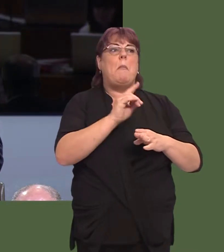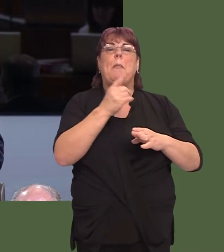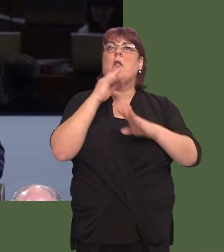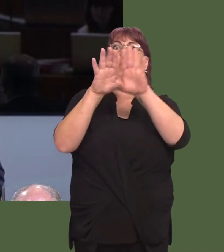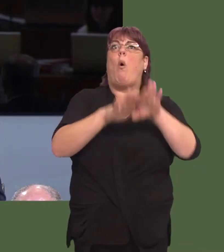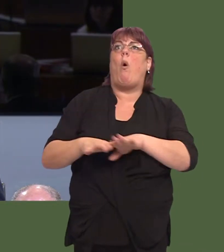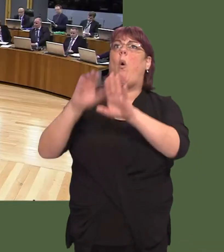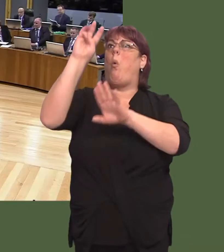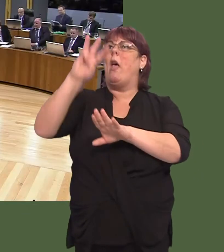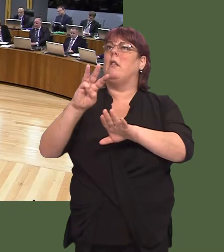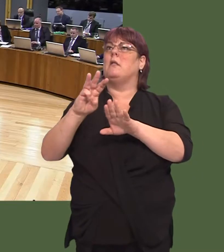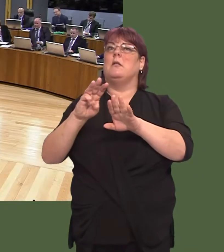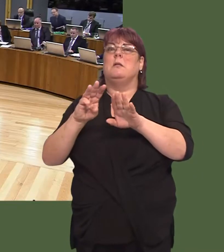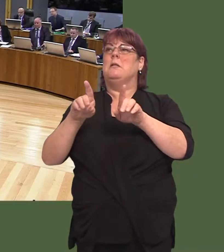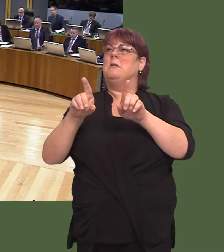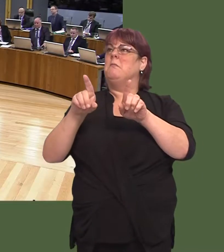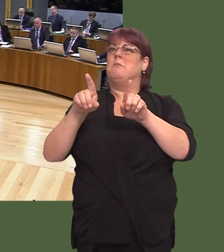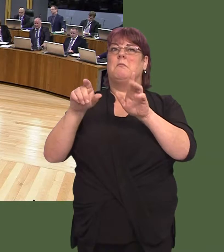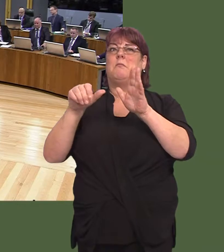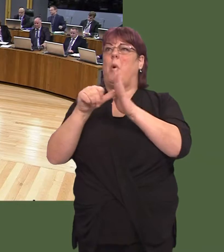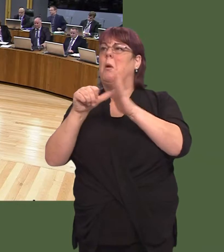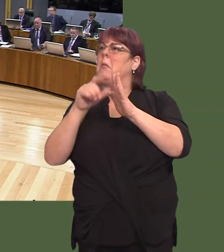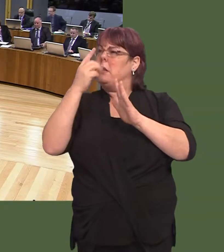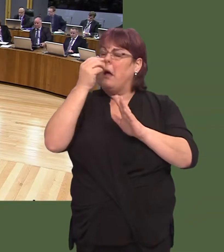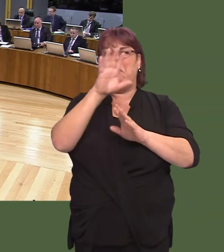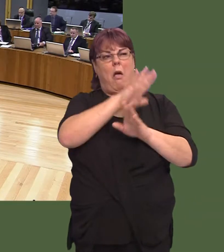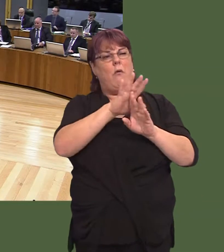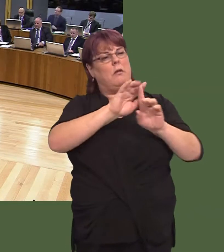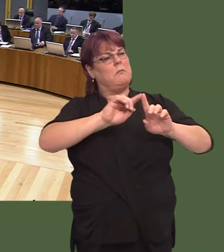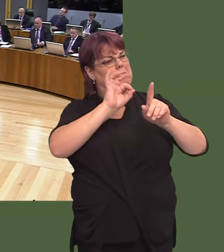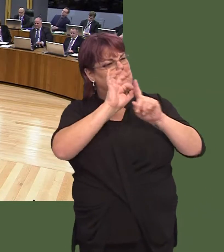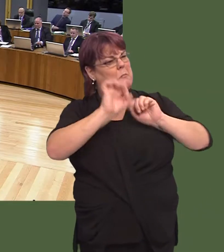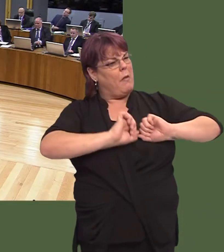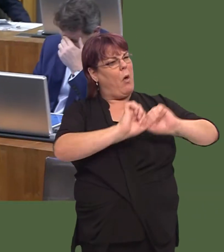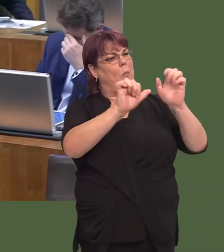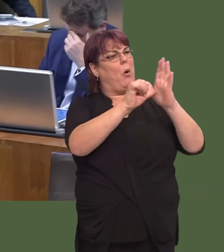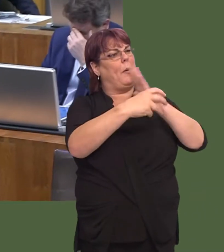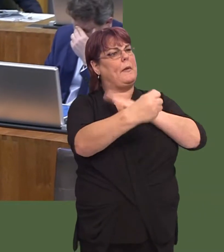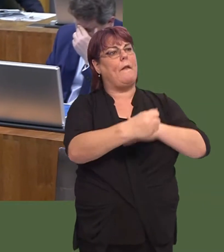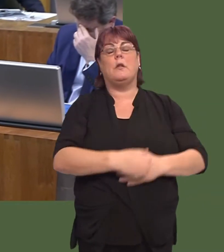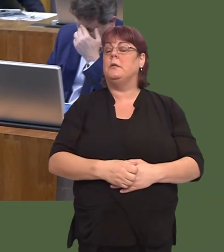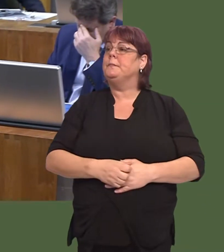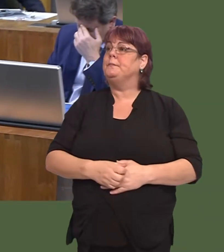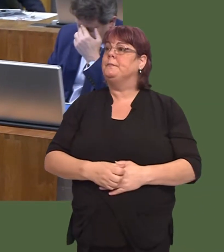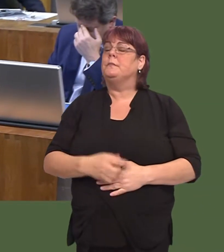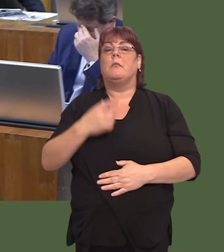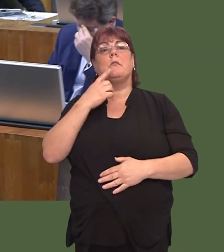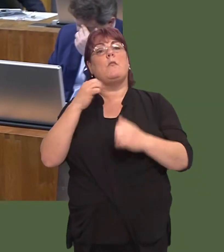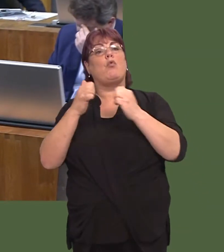Carwyn Jones: I think regional solutions are important. The Member is right to say that it canít be one-size-fits-all across Wales.